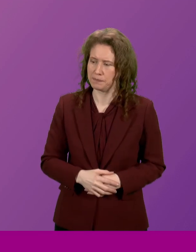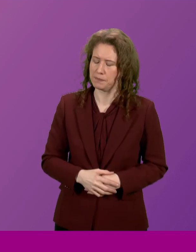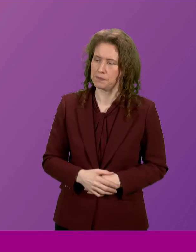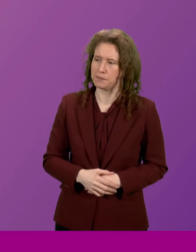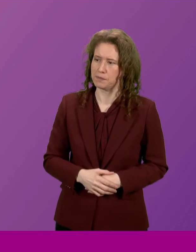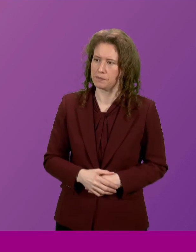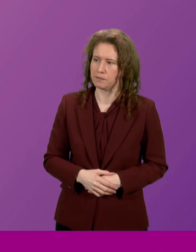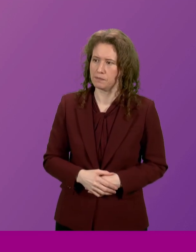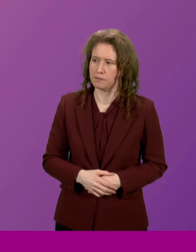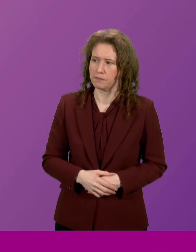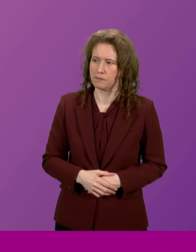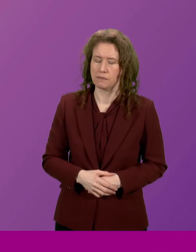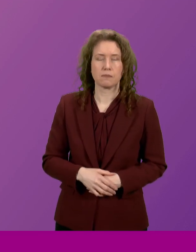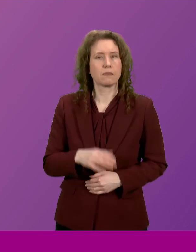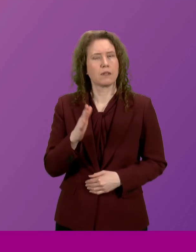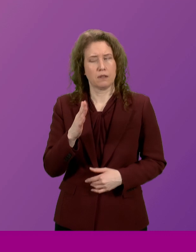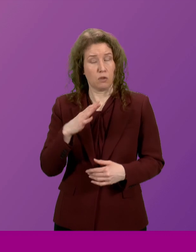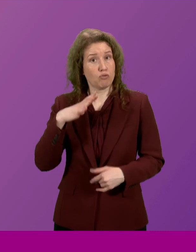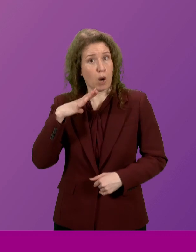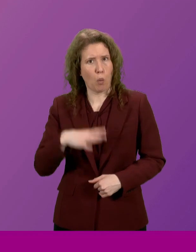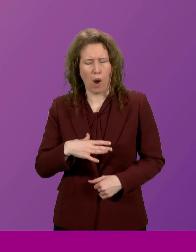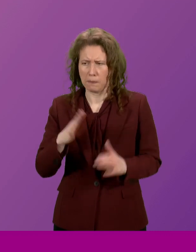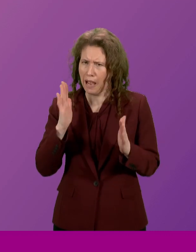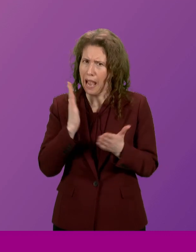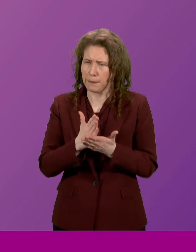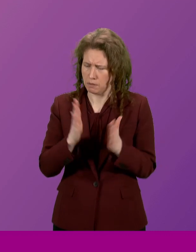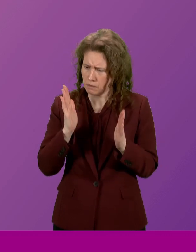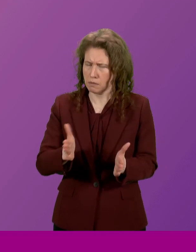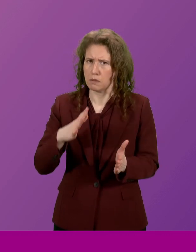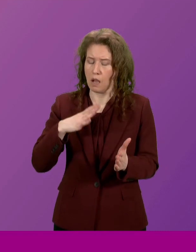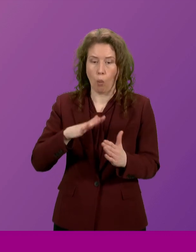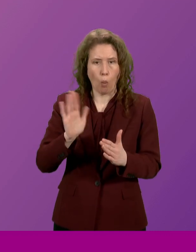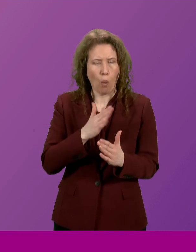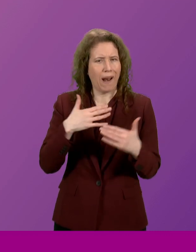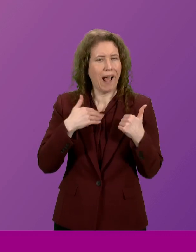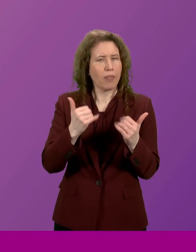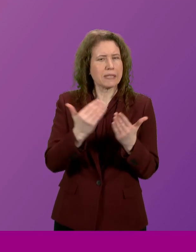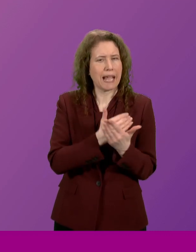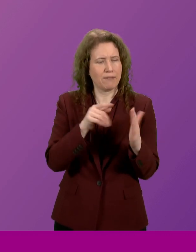The absolute requirement is that all health and safety legislation in relation to access